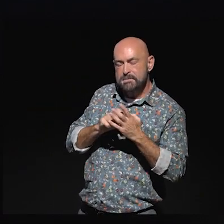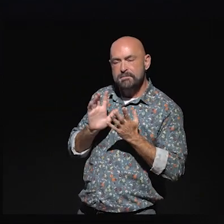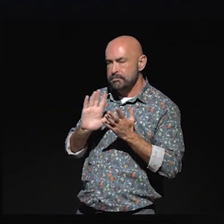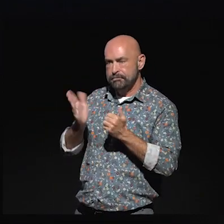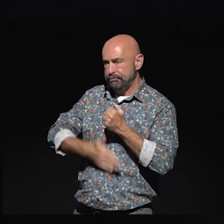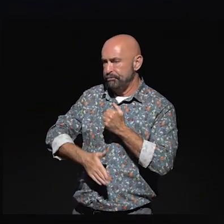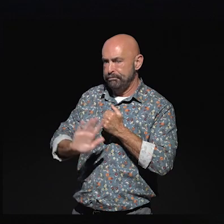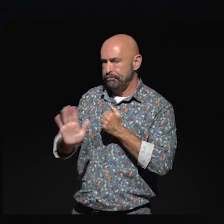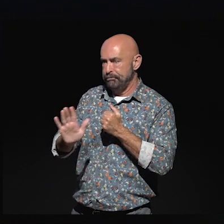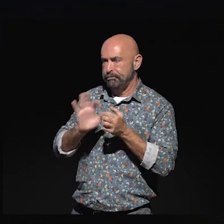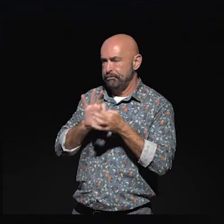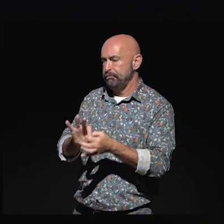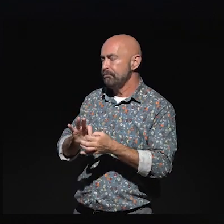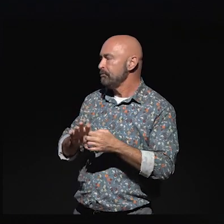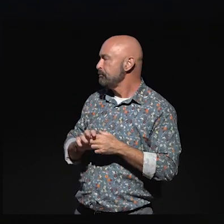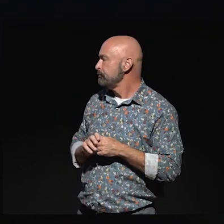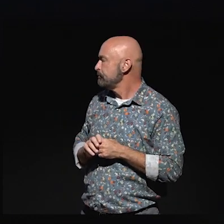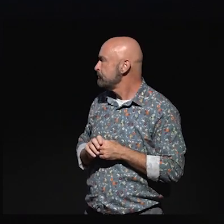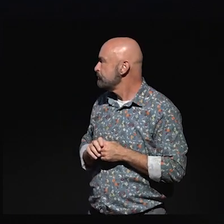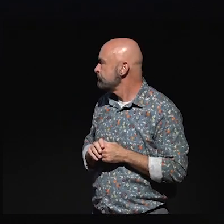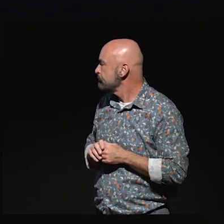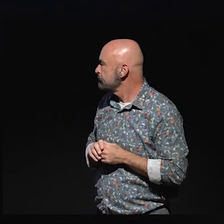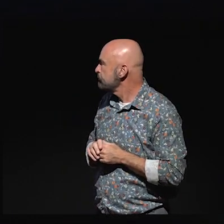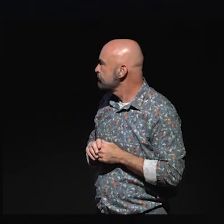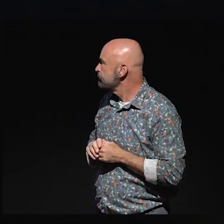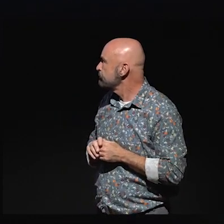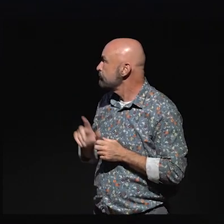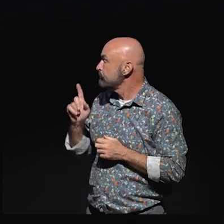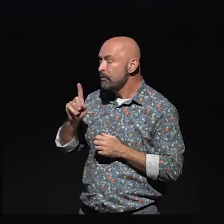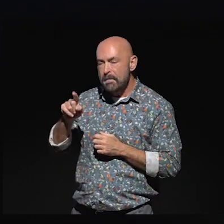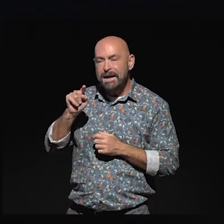Nonetheless, that is the picture in the back of his mind